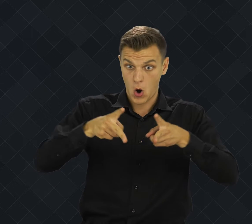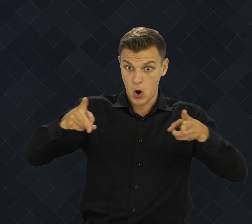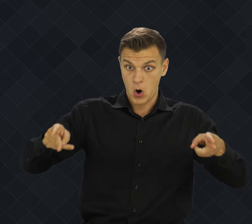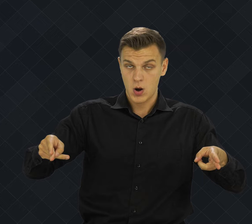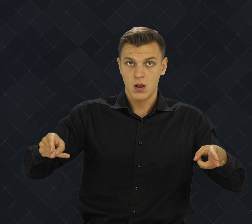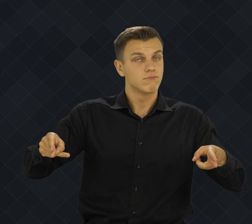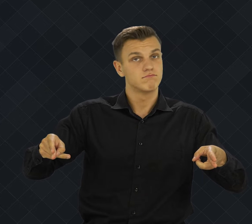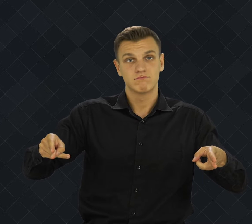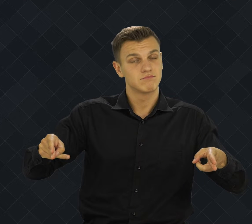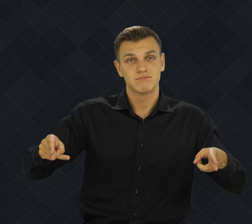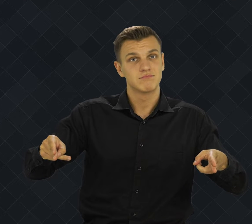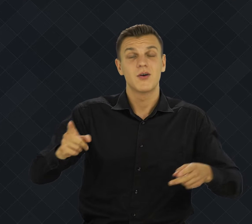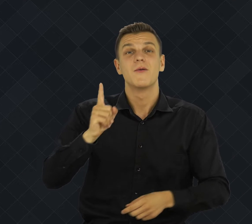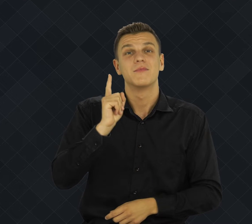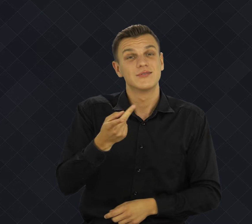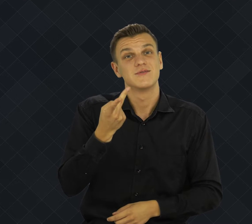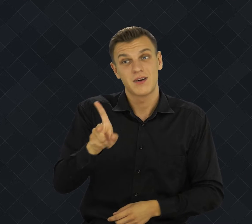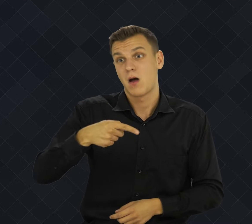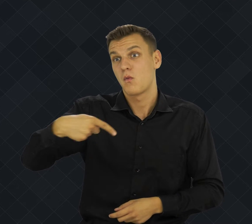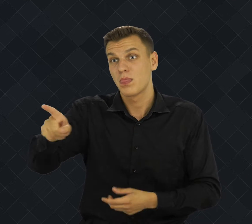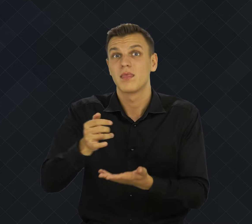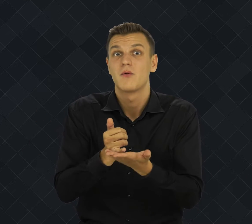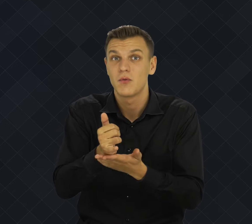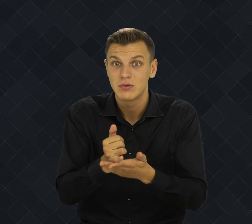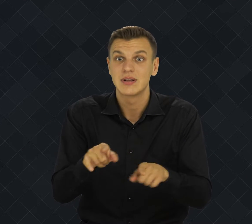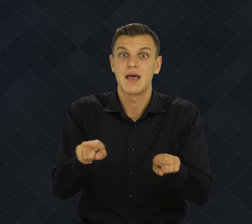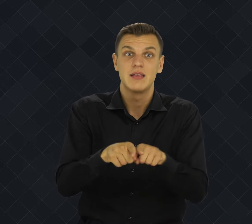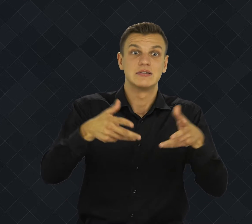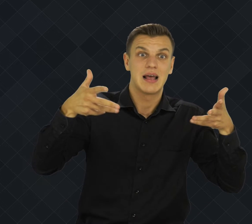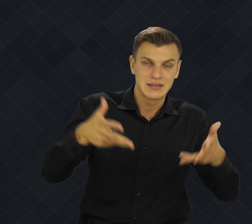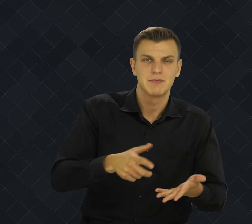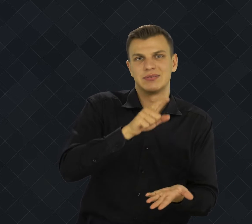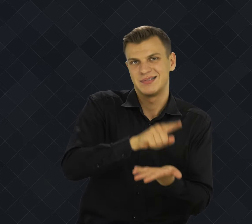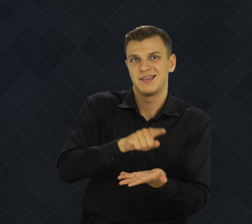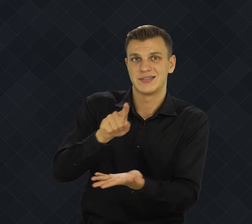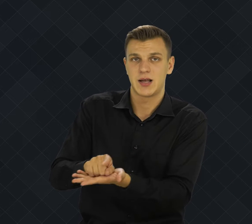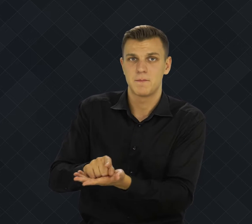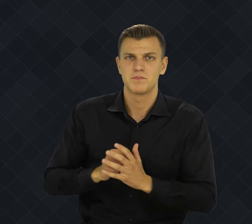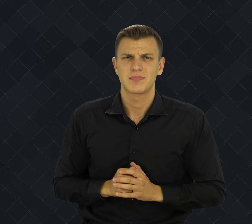So he has to take the course again and pass the exam.